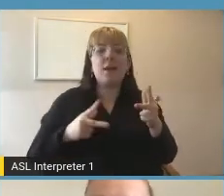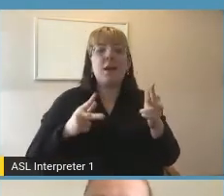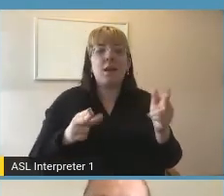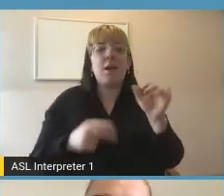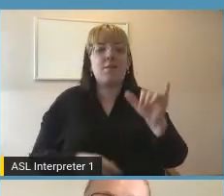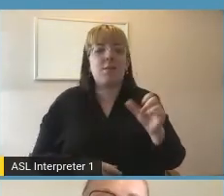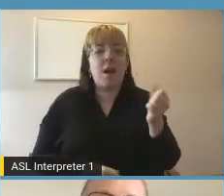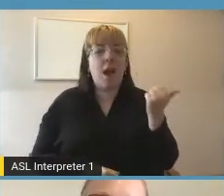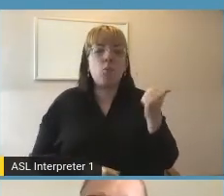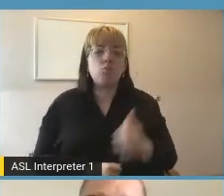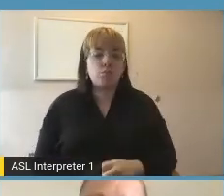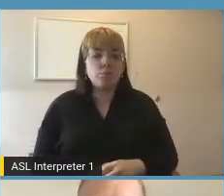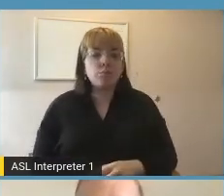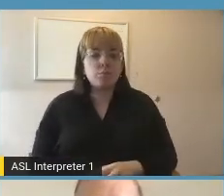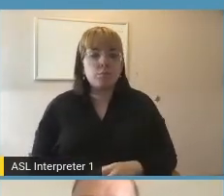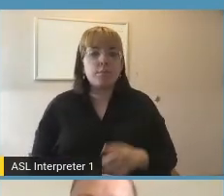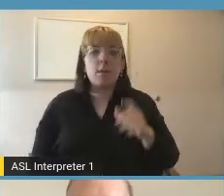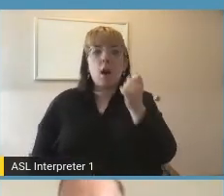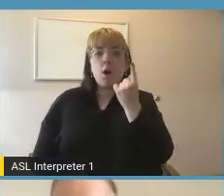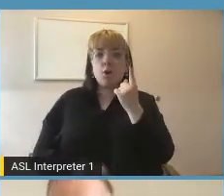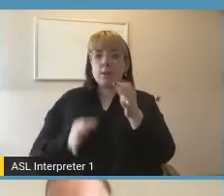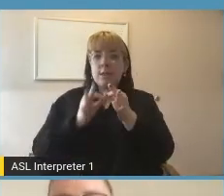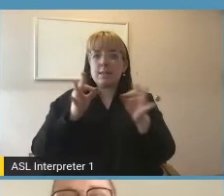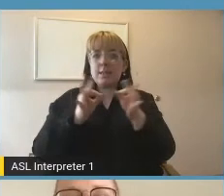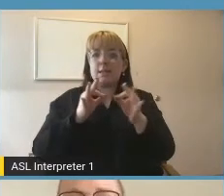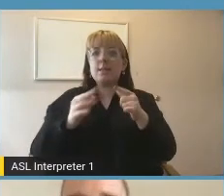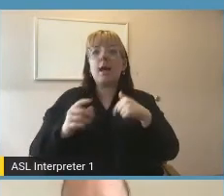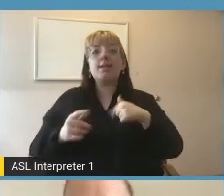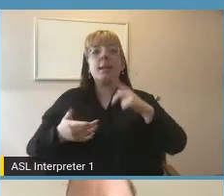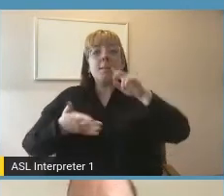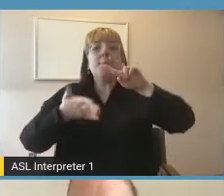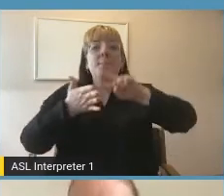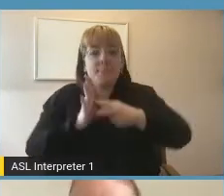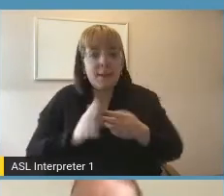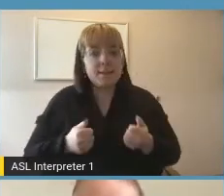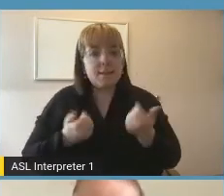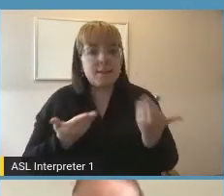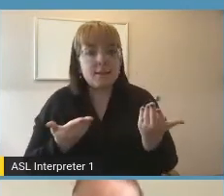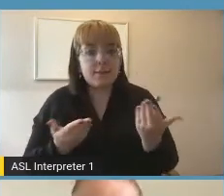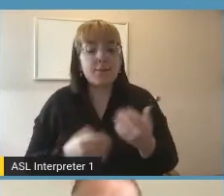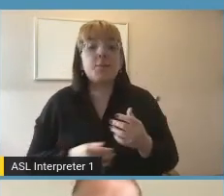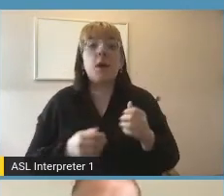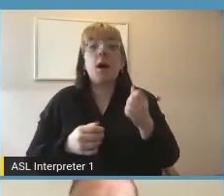the sentence as they intended to deliver it. However, if the digression is something like